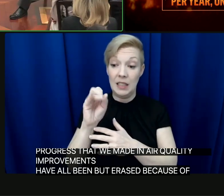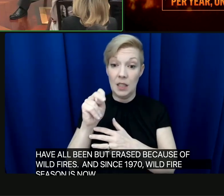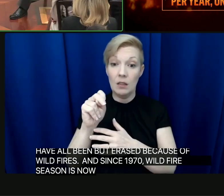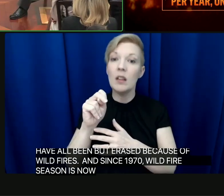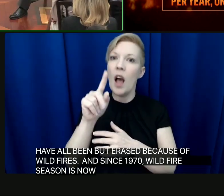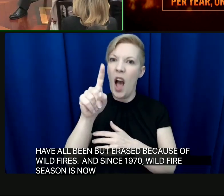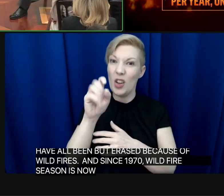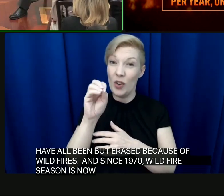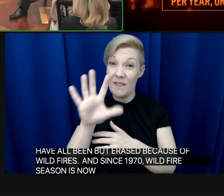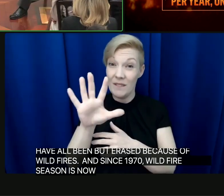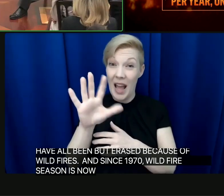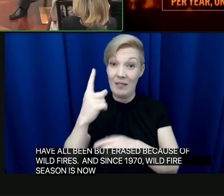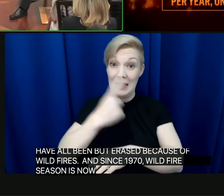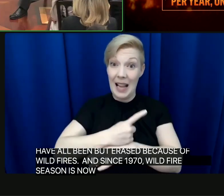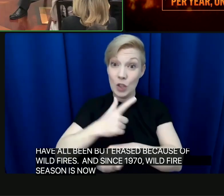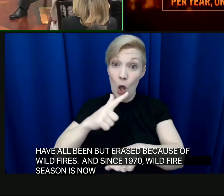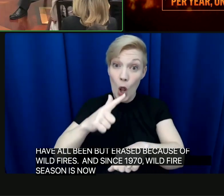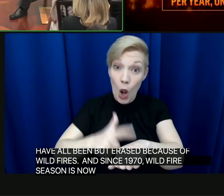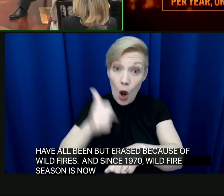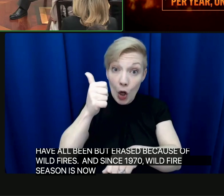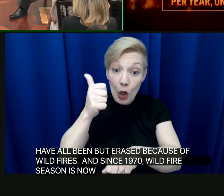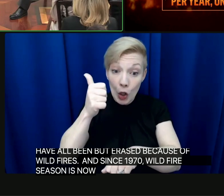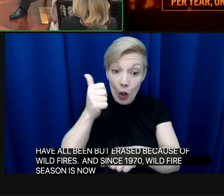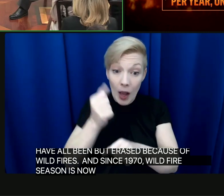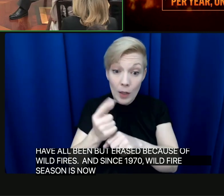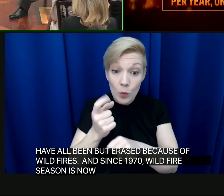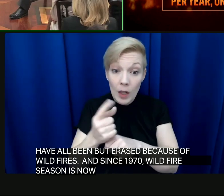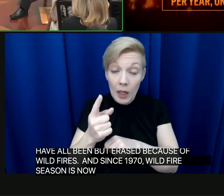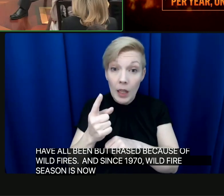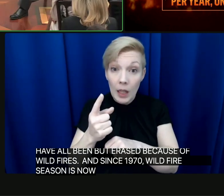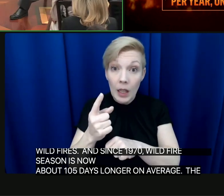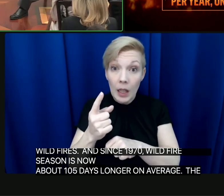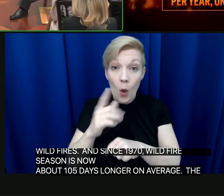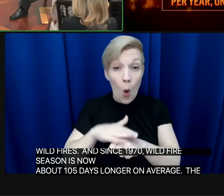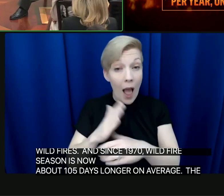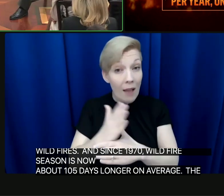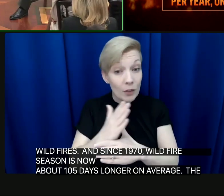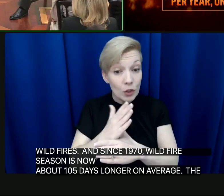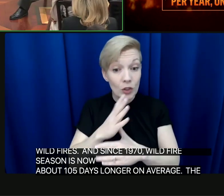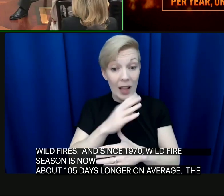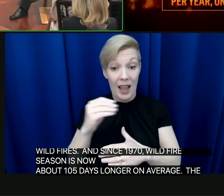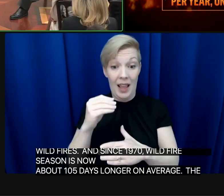On average, the annual number of large fires have more than tripled and per year